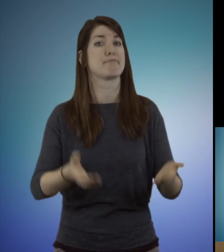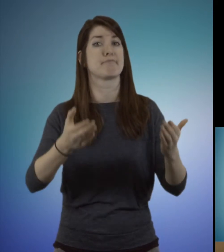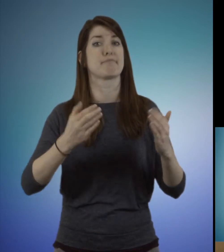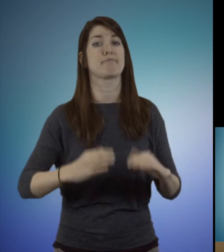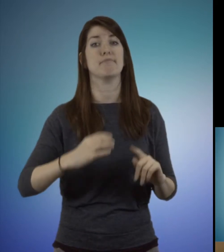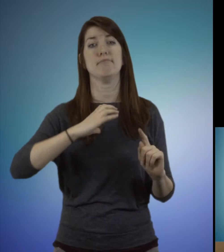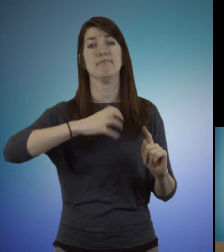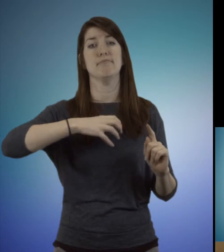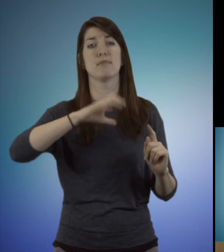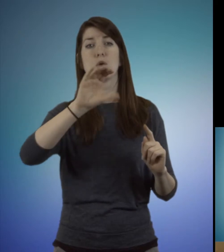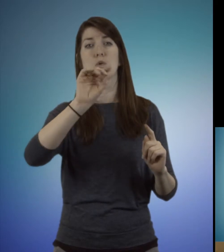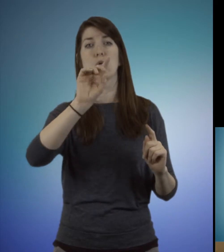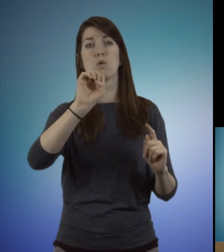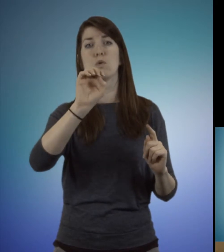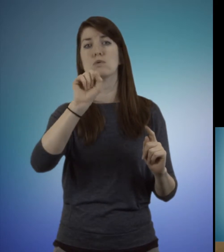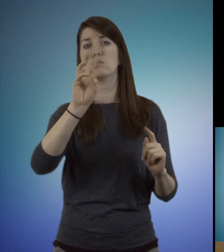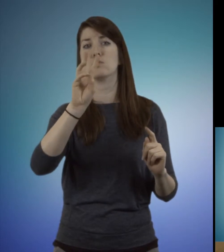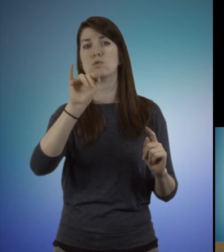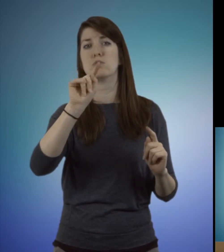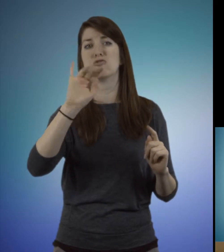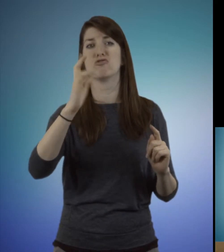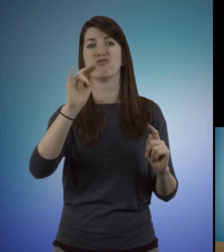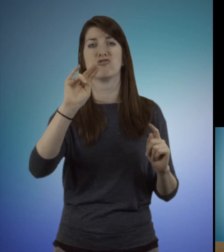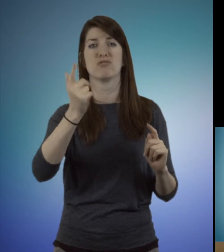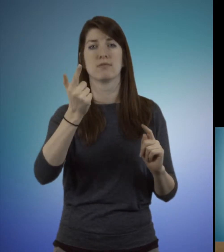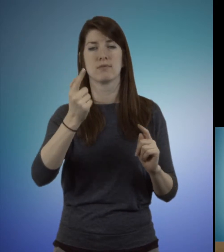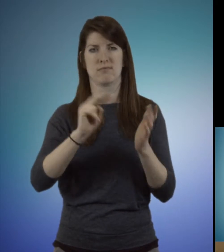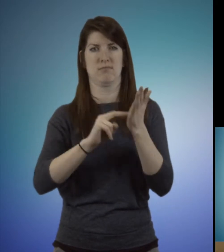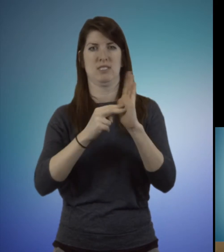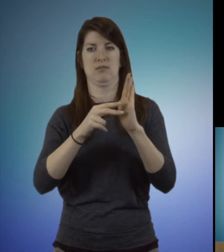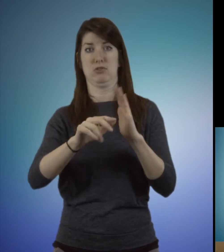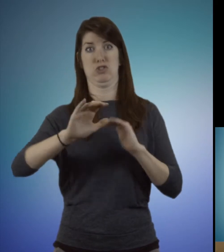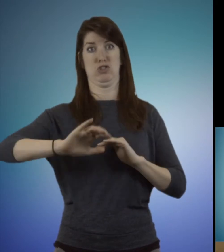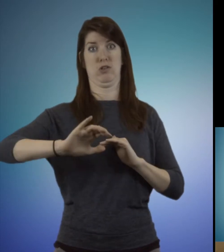Code switching is another term you may hear, and this is when a child, if able,